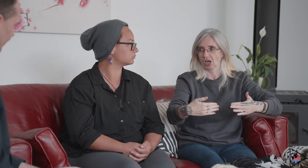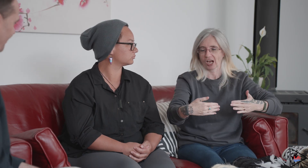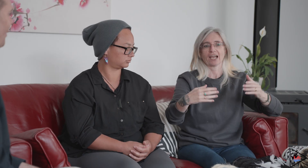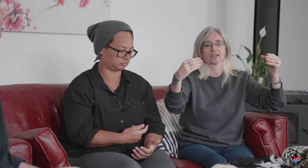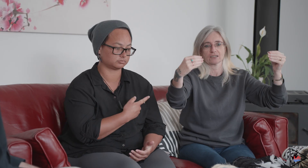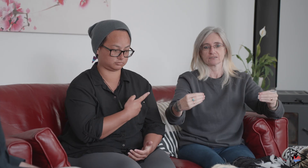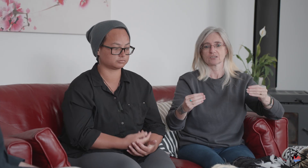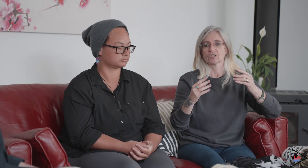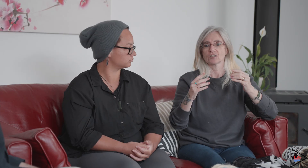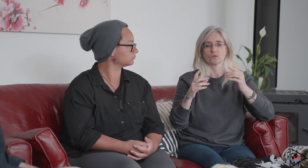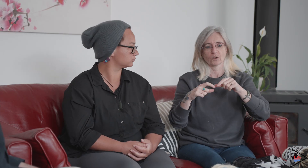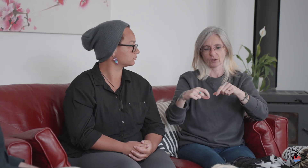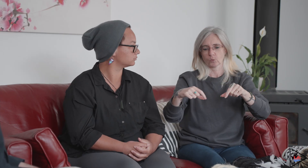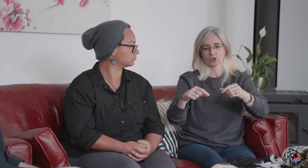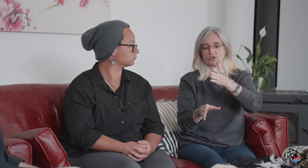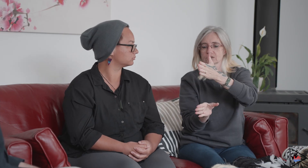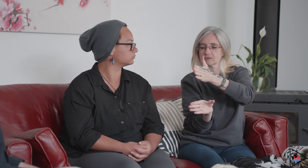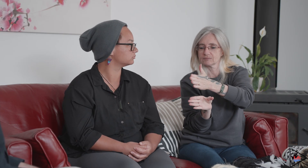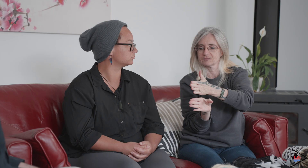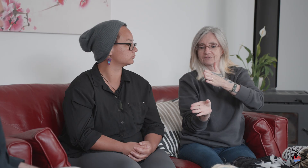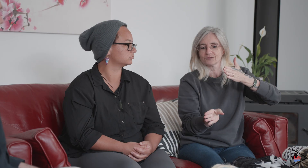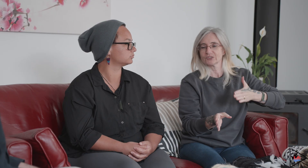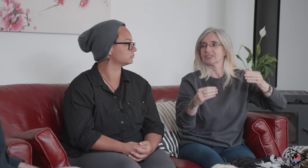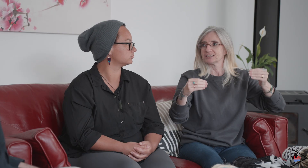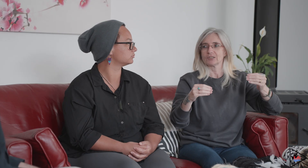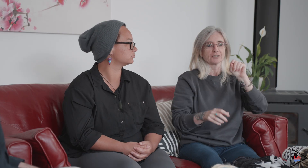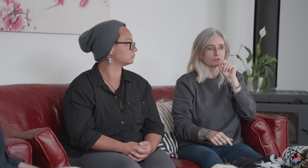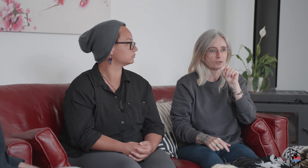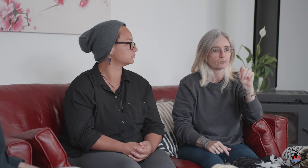And you know, we kind of had enough of doing it that way. And we had